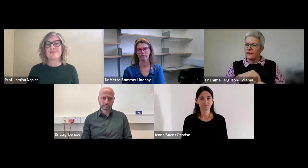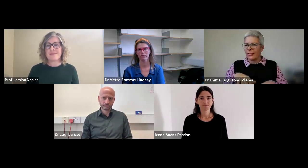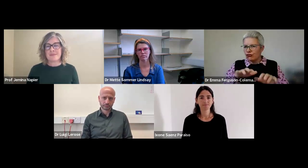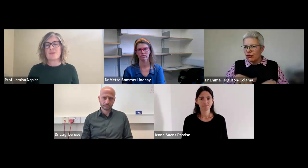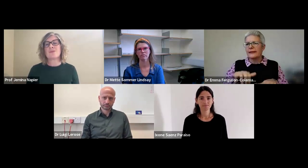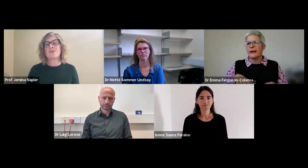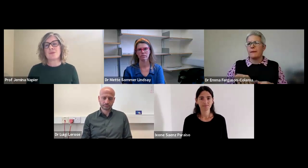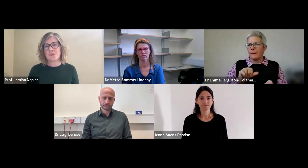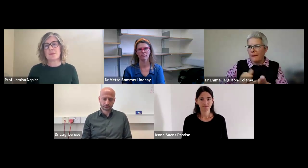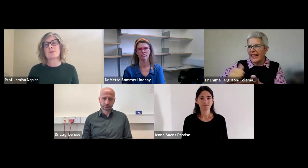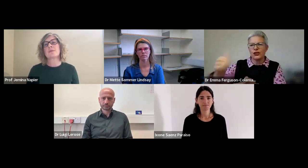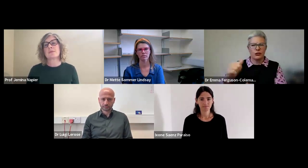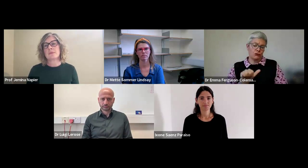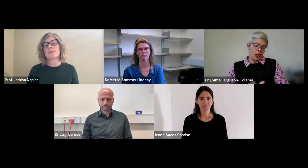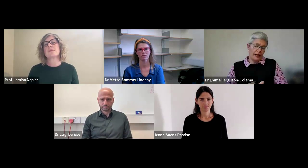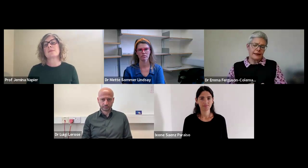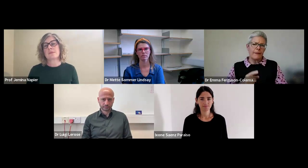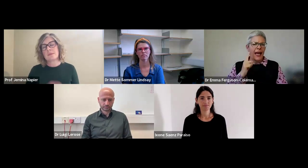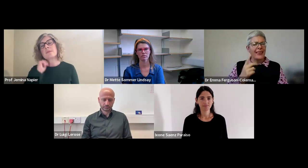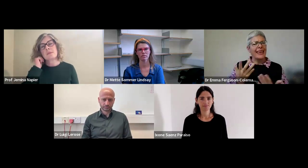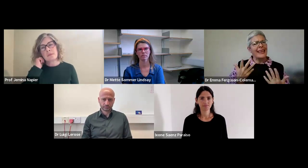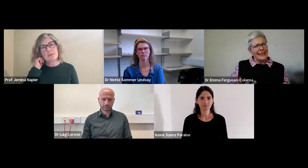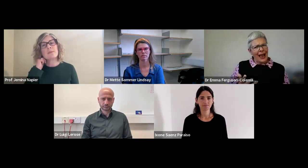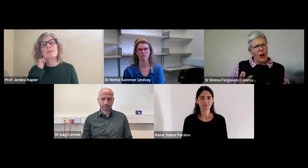worth, then they get rid of them and they're not involved in the writing, the publication,